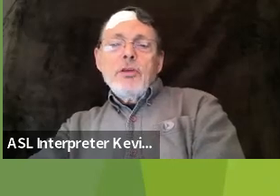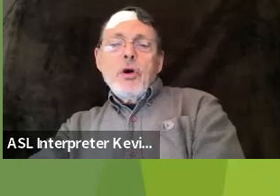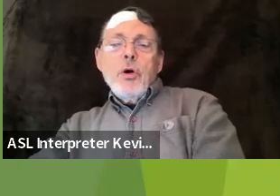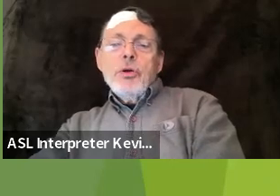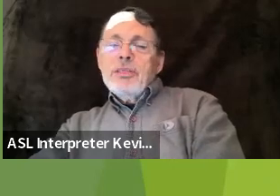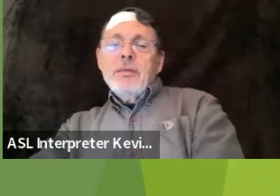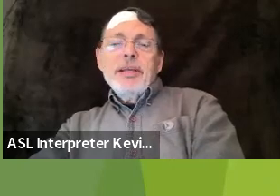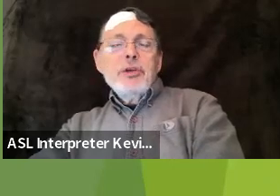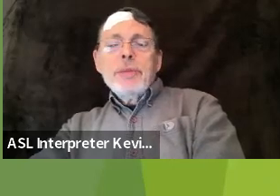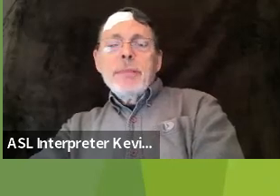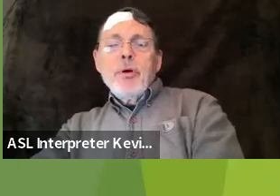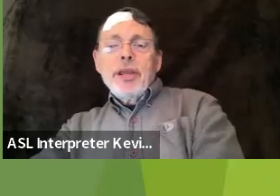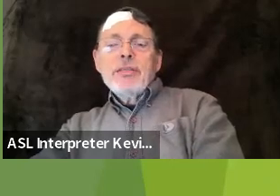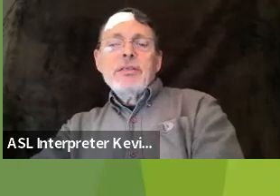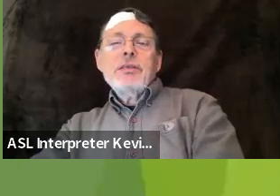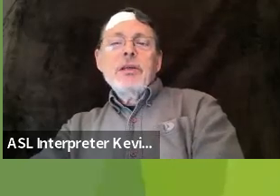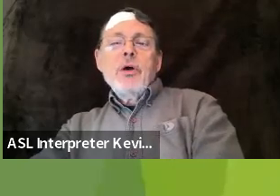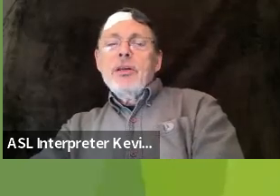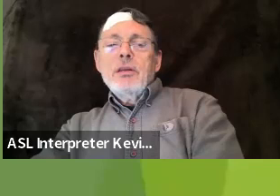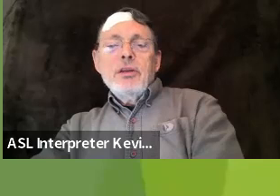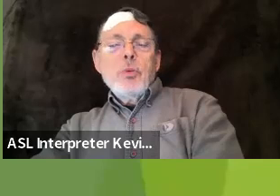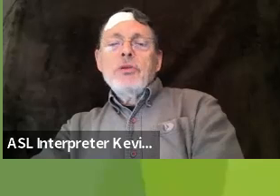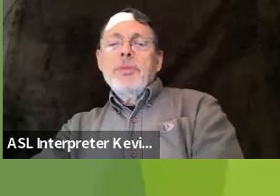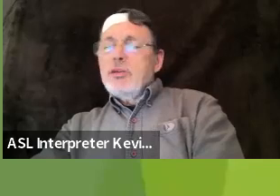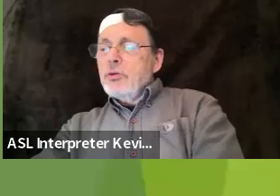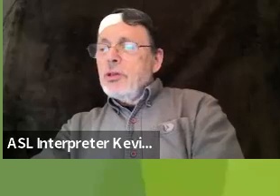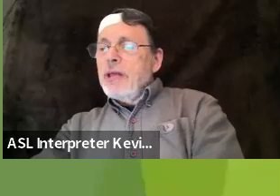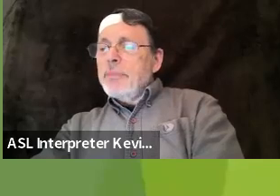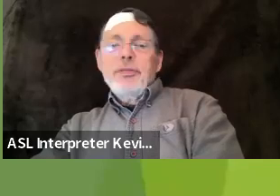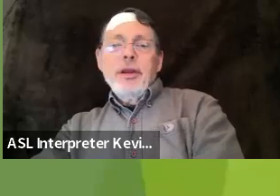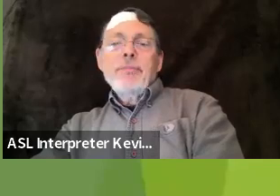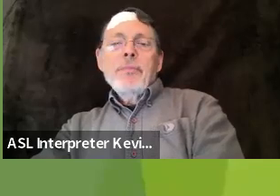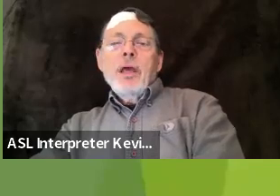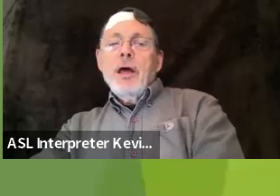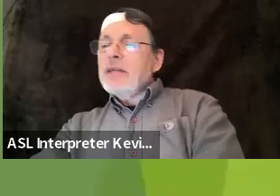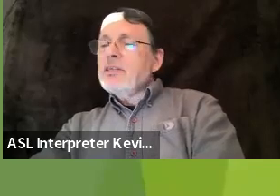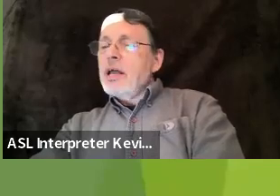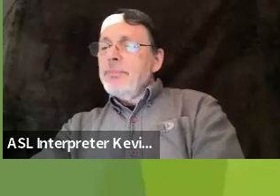The goal is not to make too many points and you don't want to be too elaborate there.